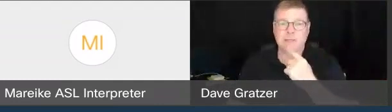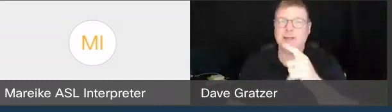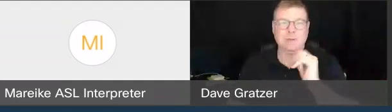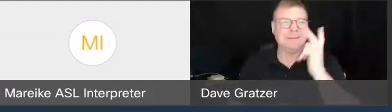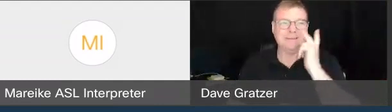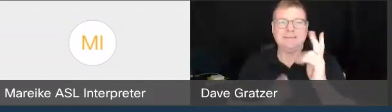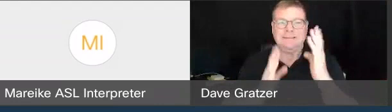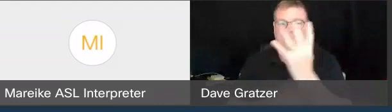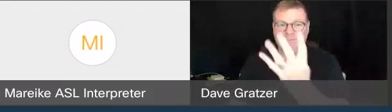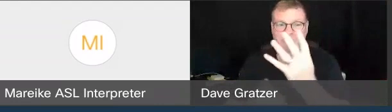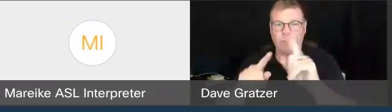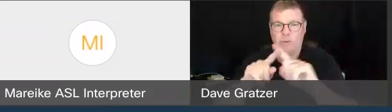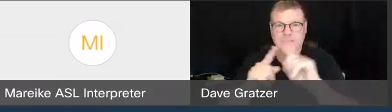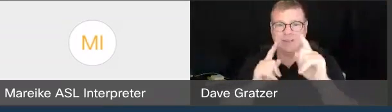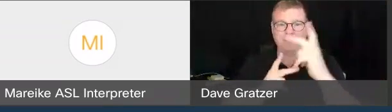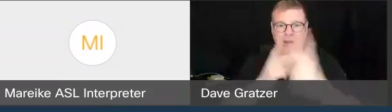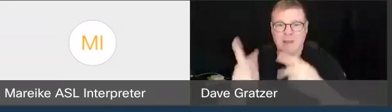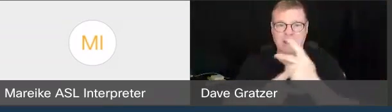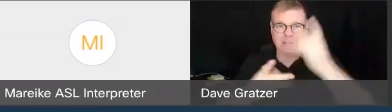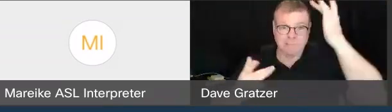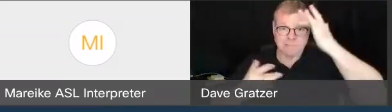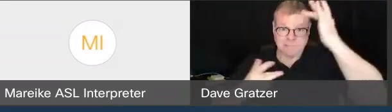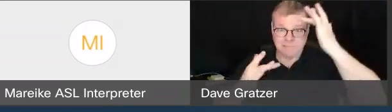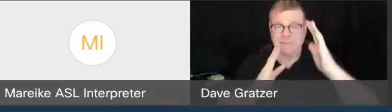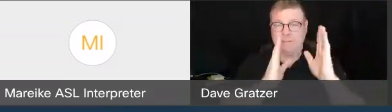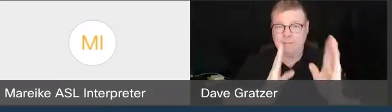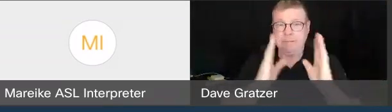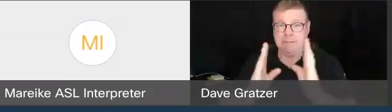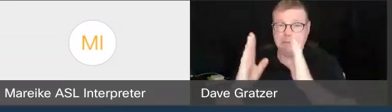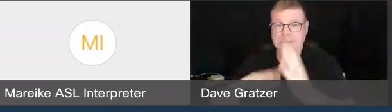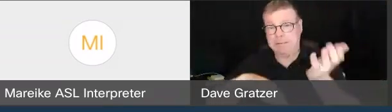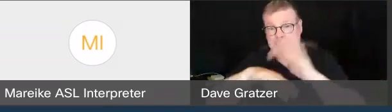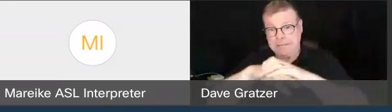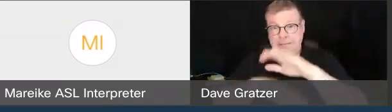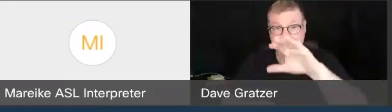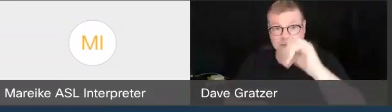these four disease categories. When you layer on that justice involvement from a physical